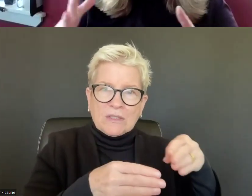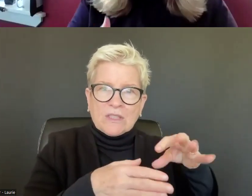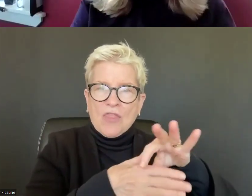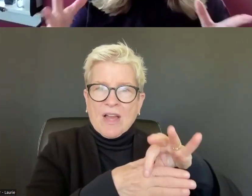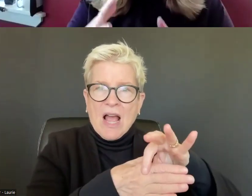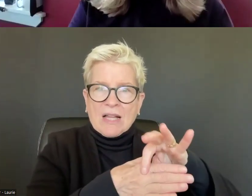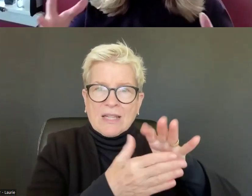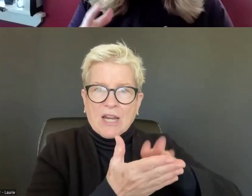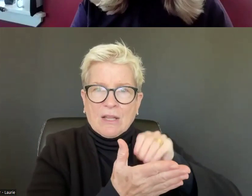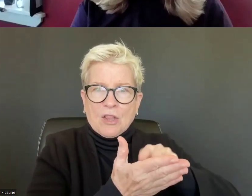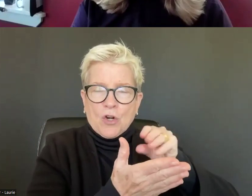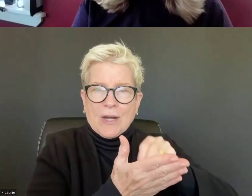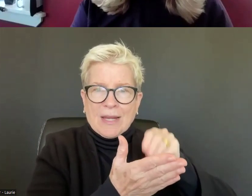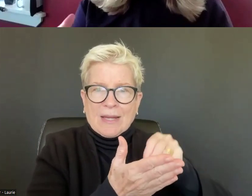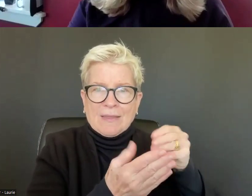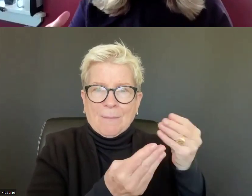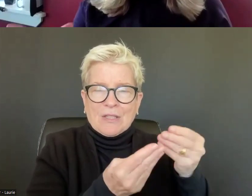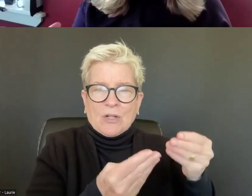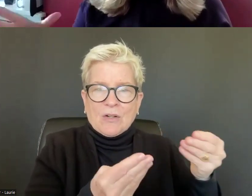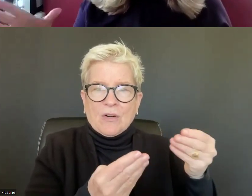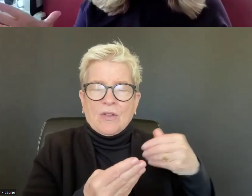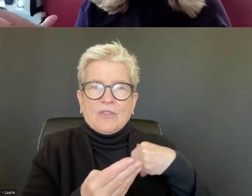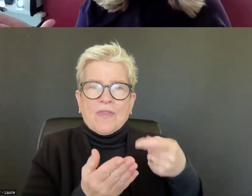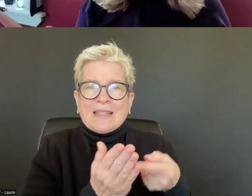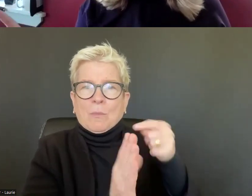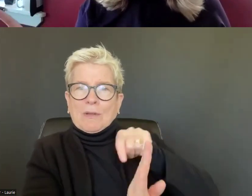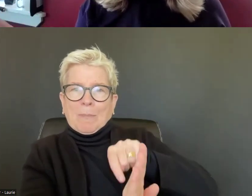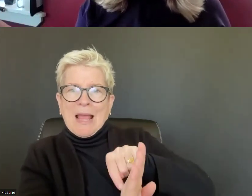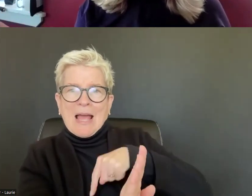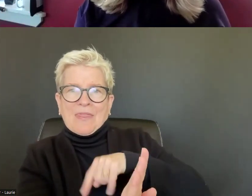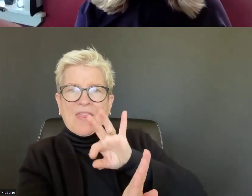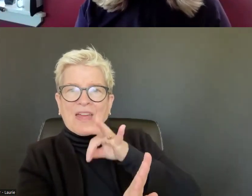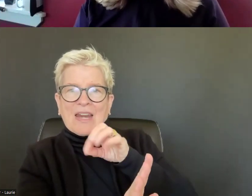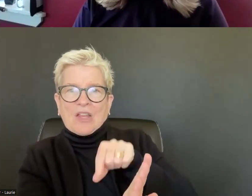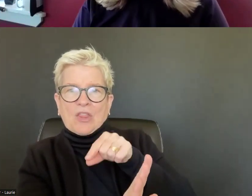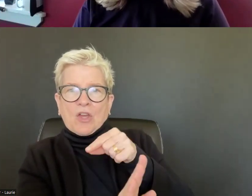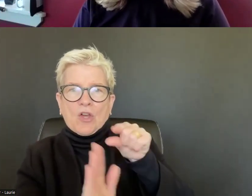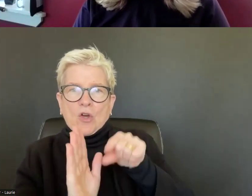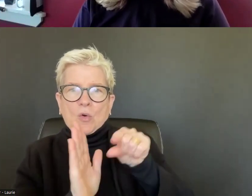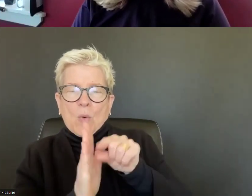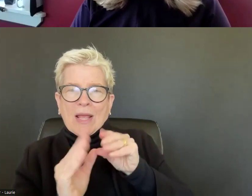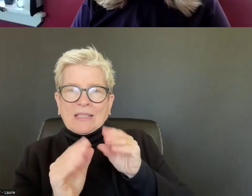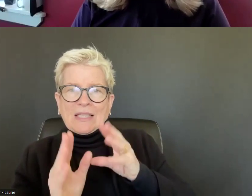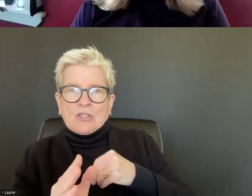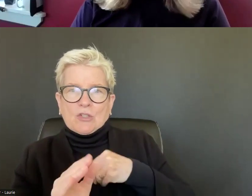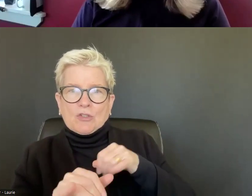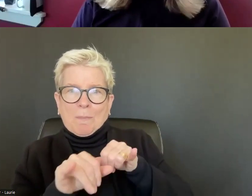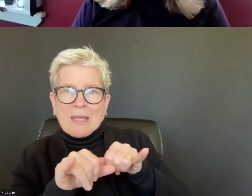the scenes trying to get ninth grade teachers doing as much common as possible and if at all